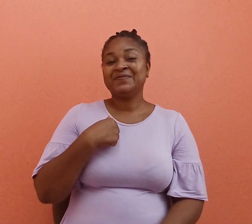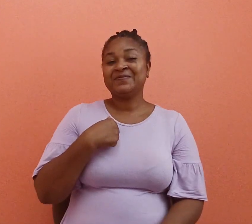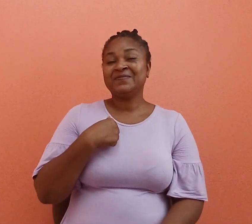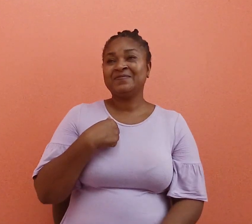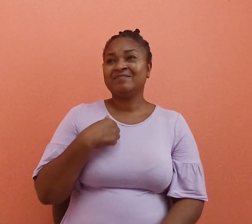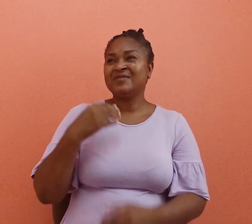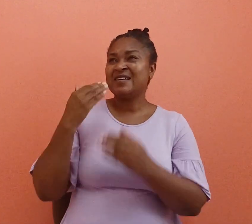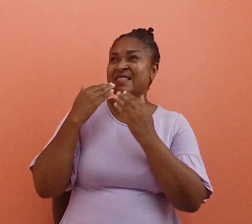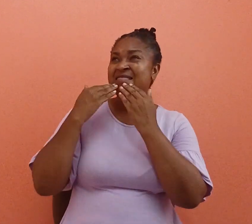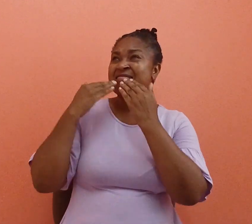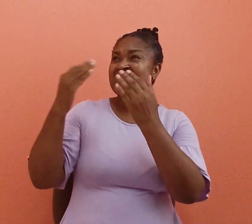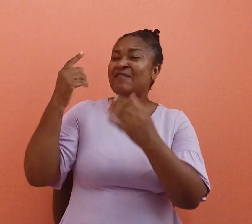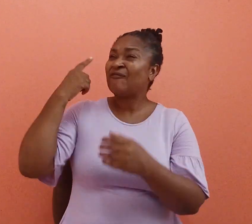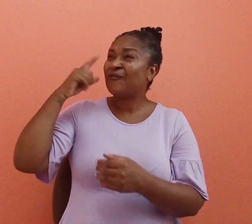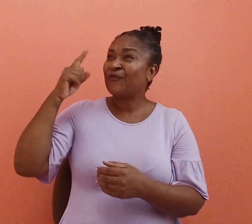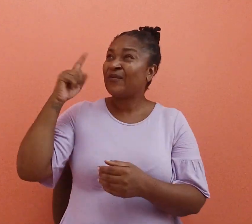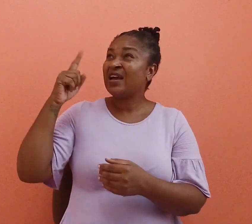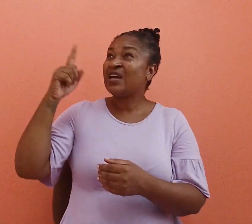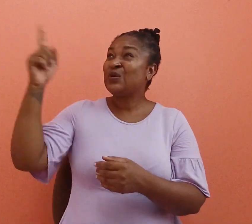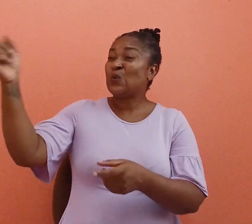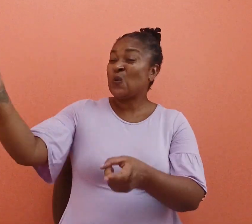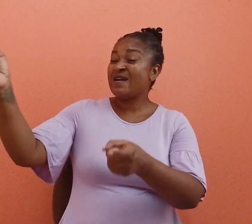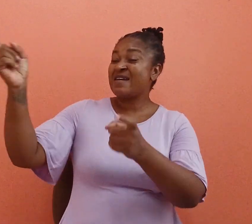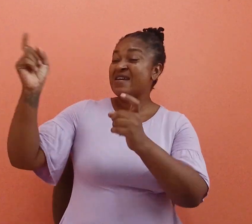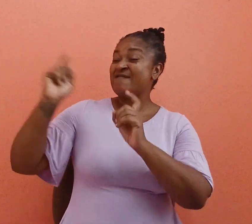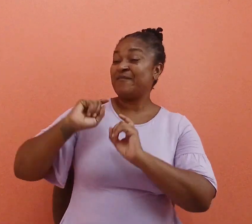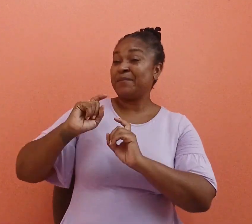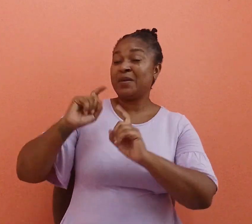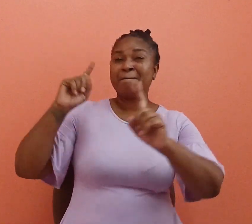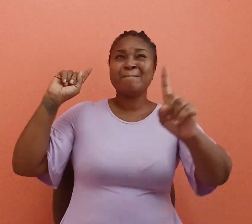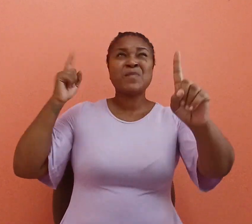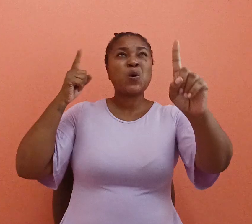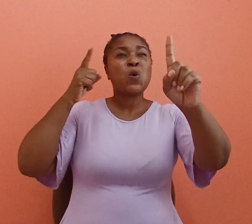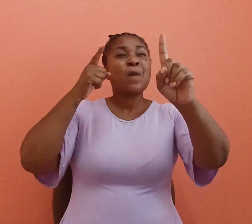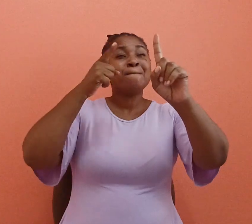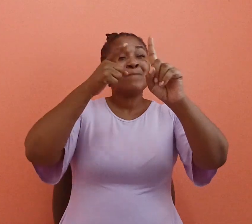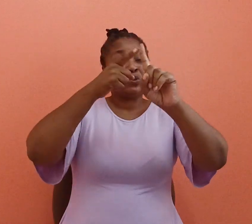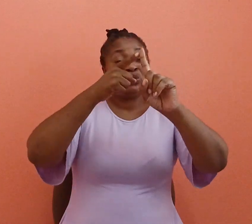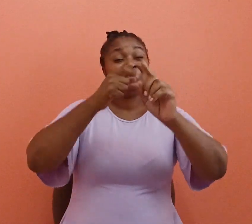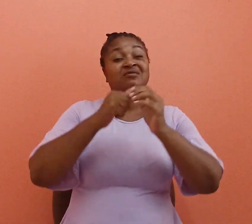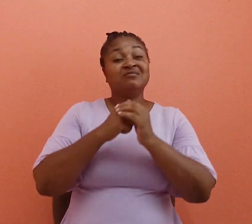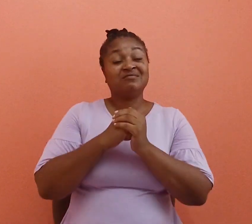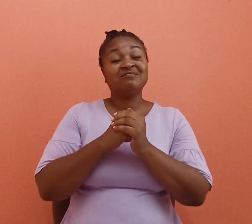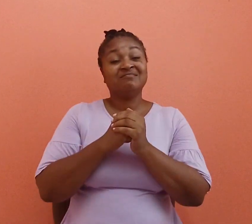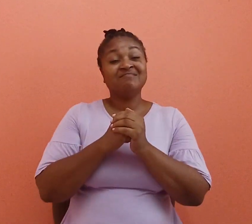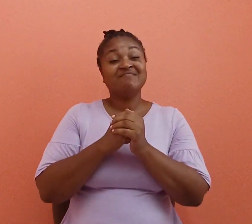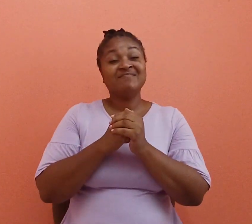Thank you for giving me a purpose.